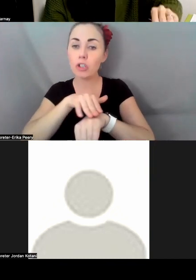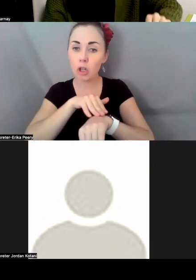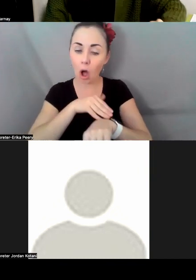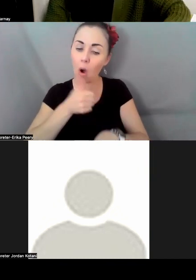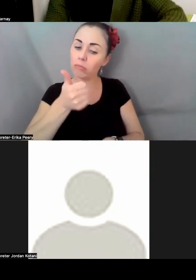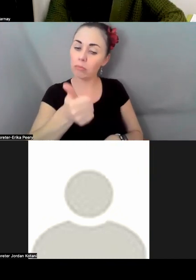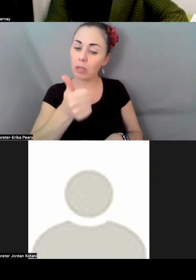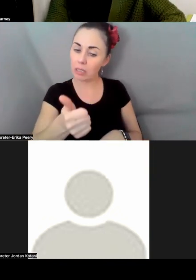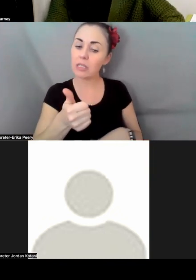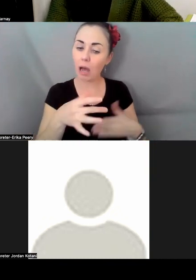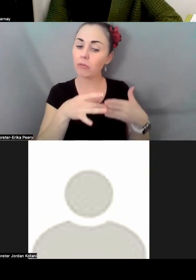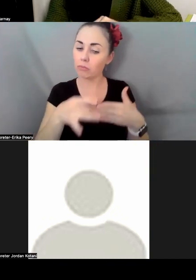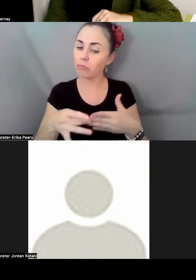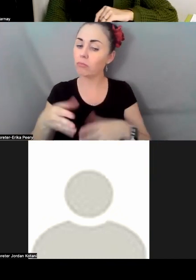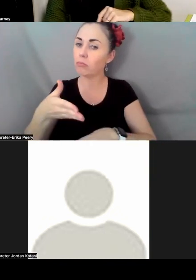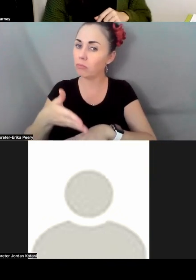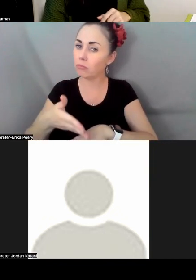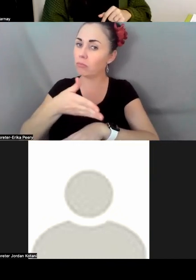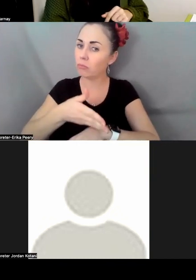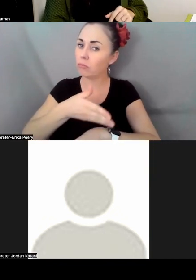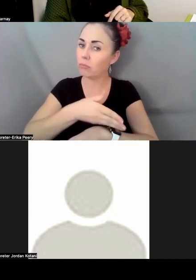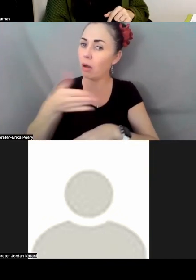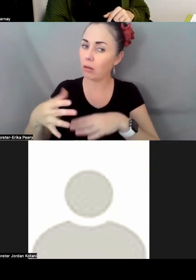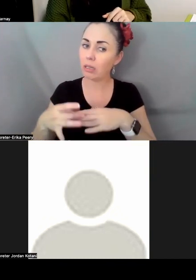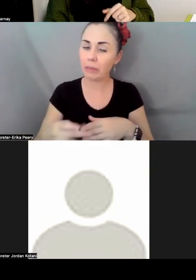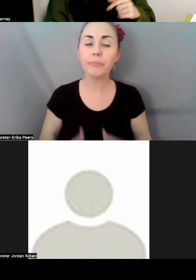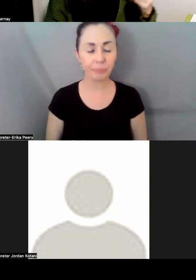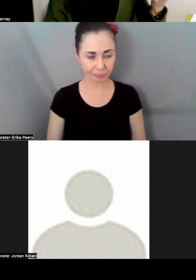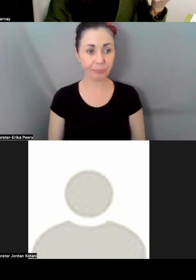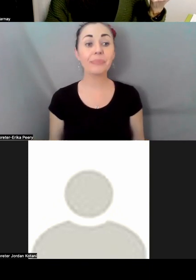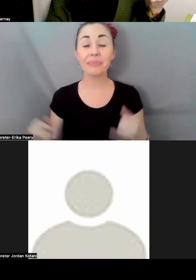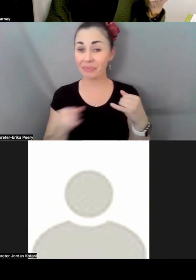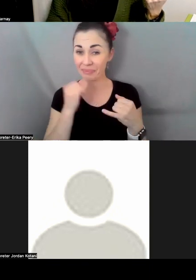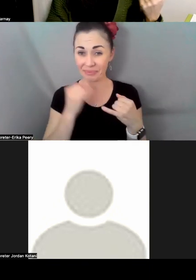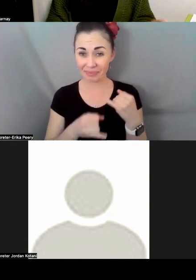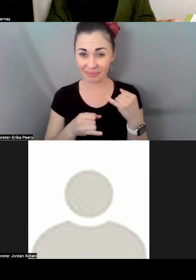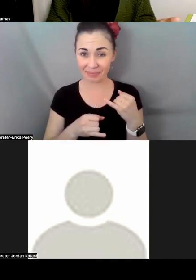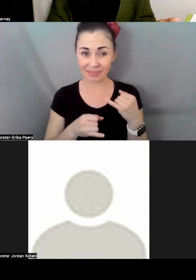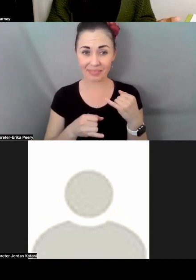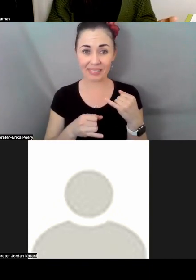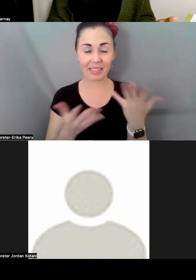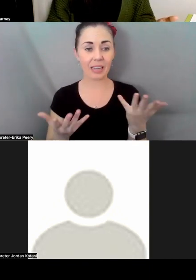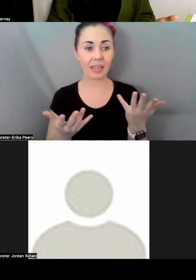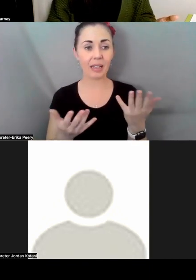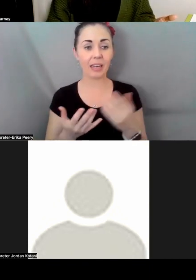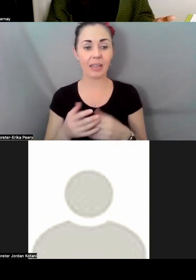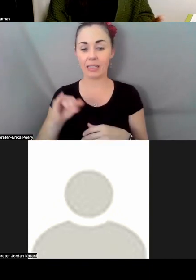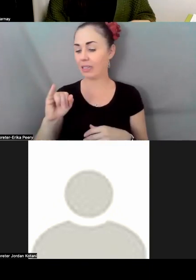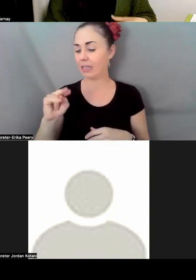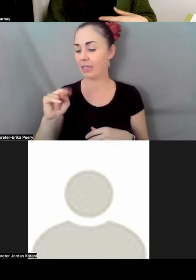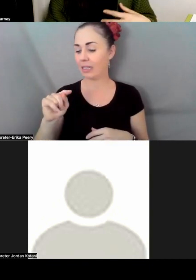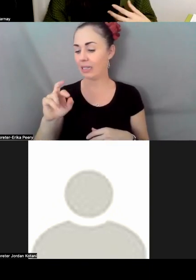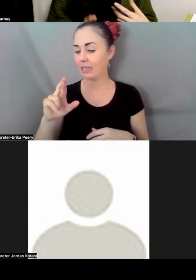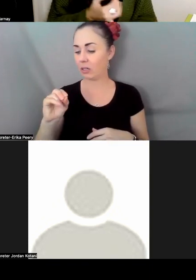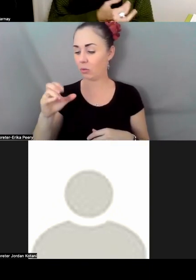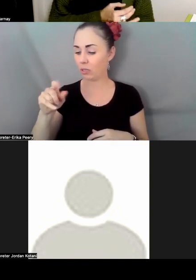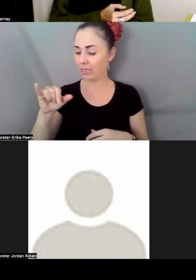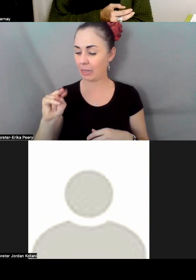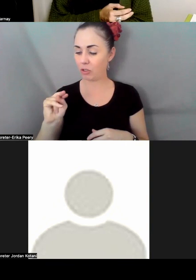by the child. Finally, what difficulties with interoception looks like, we can see overeating.